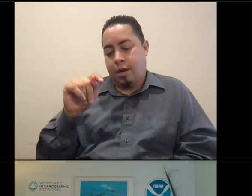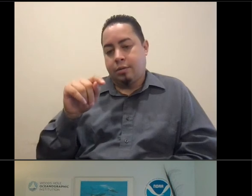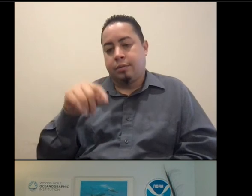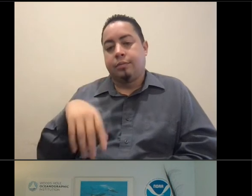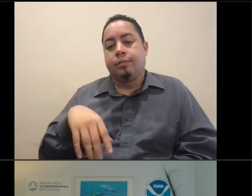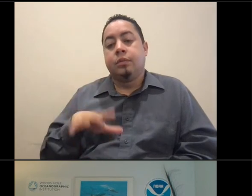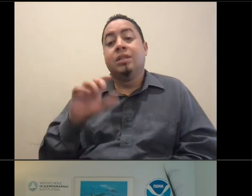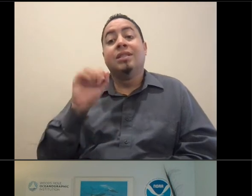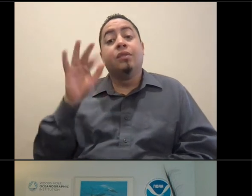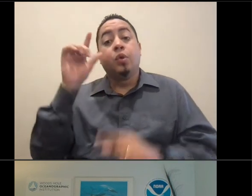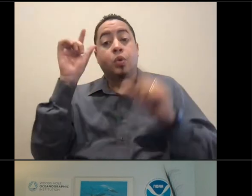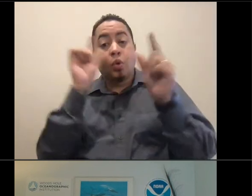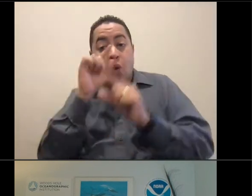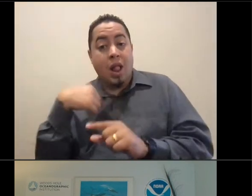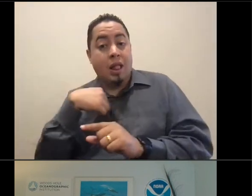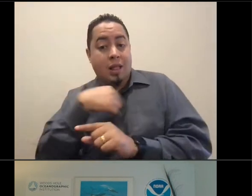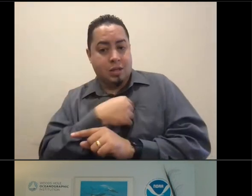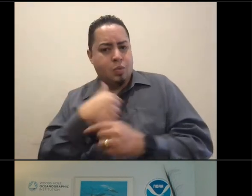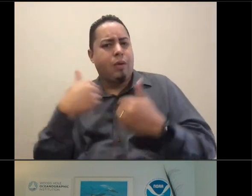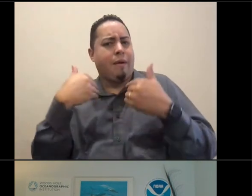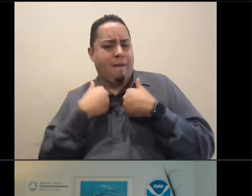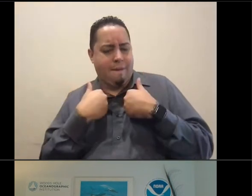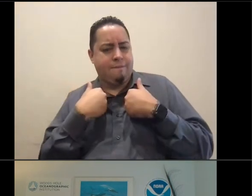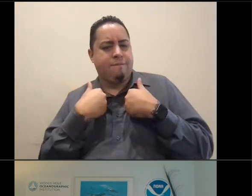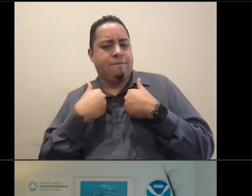I know that we have many different types